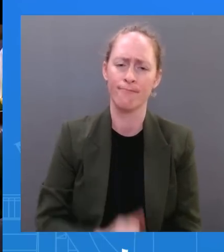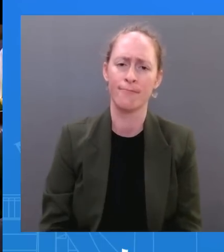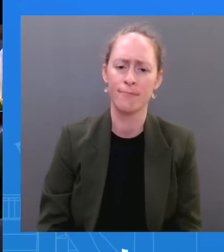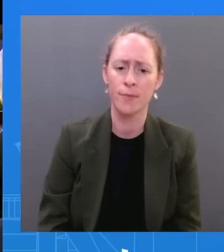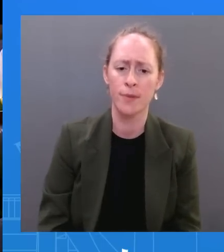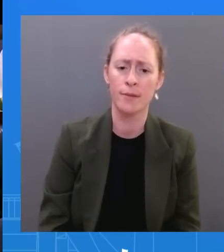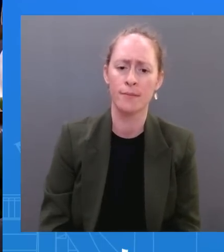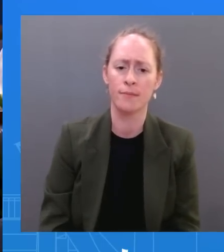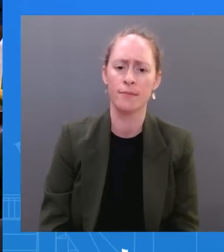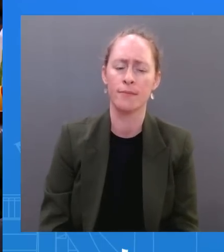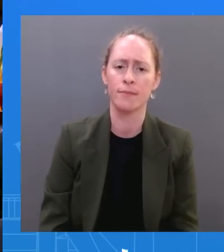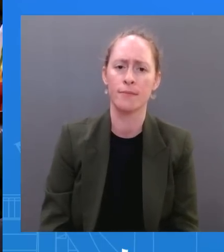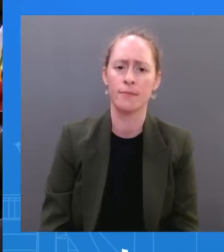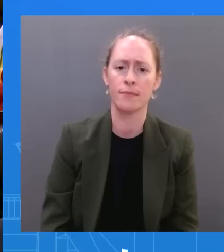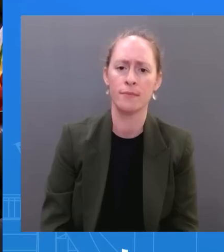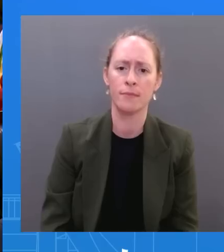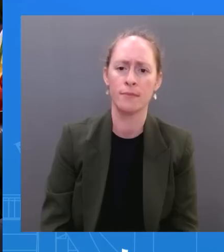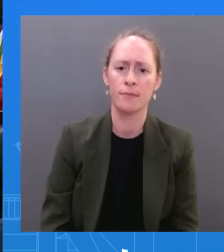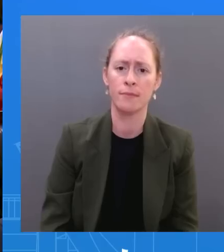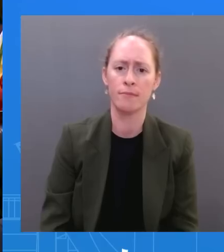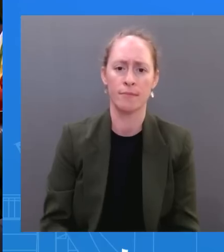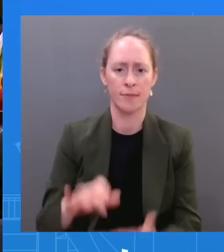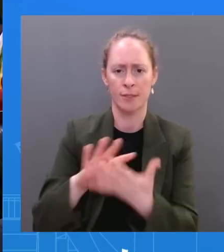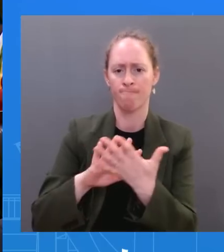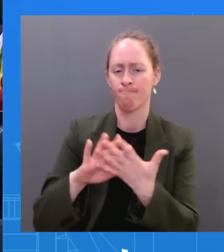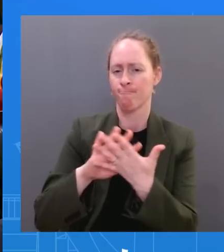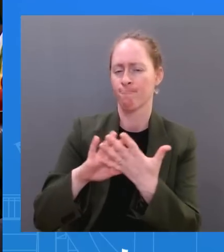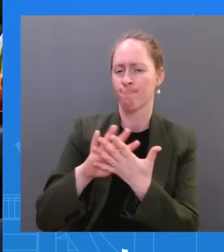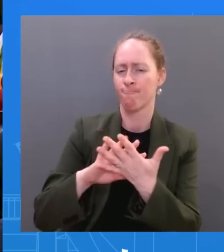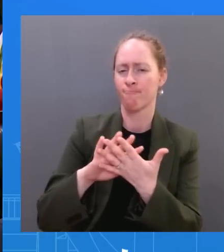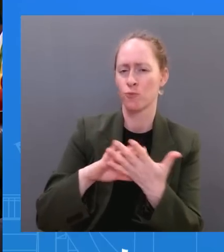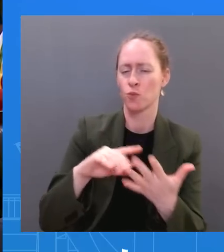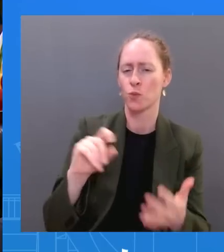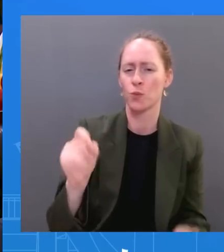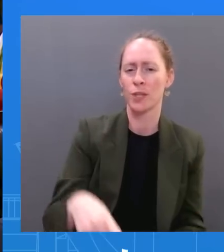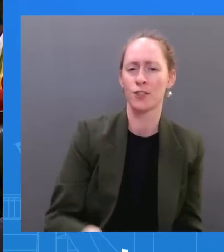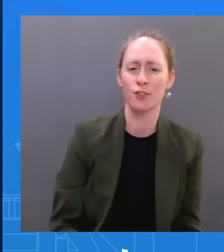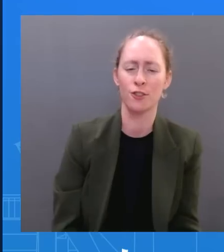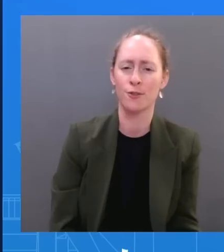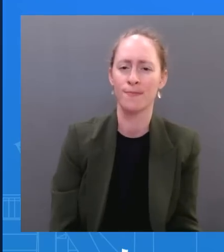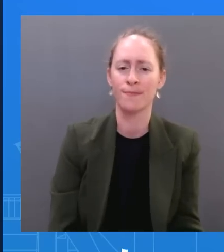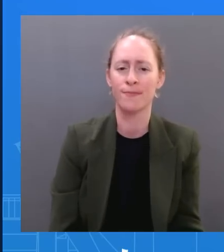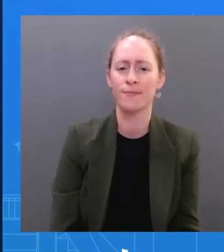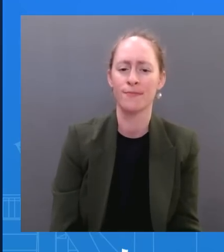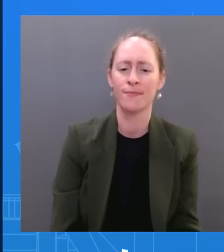but is it possible for the President to go to Tokyo sometime soon? Mr. Sullivan: I don't have anything to announce